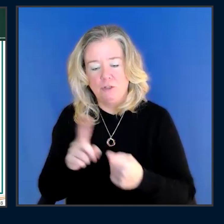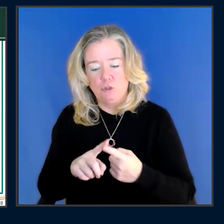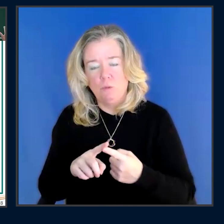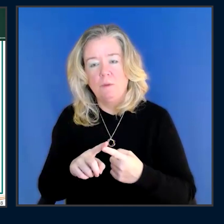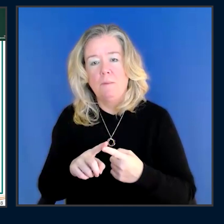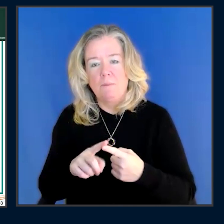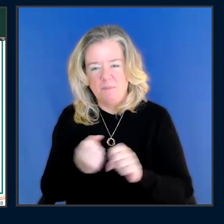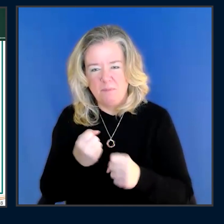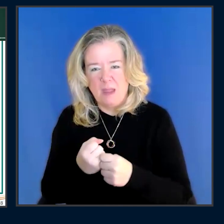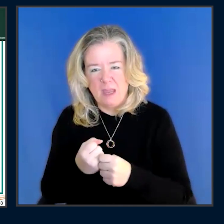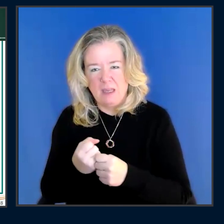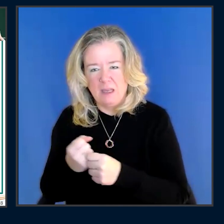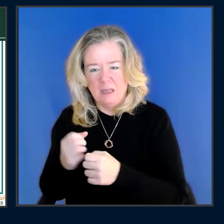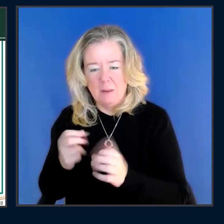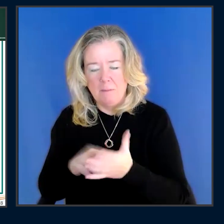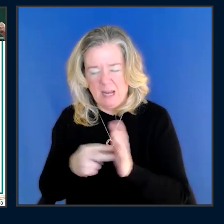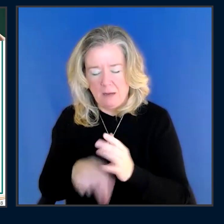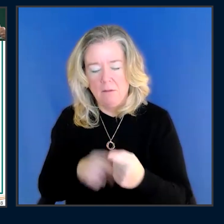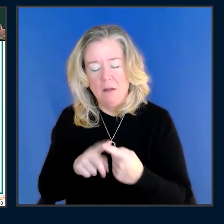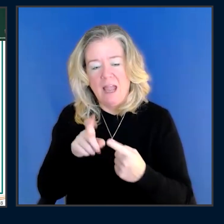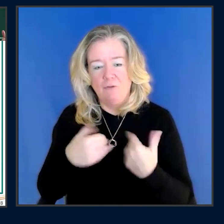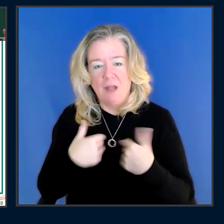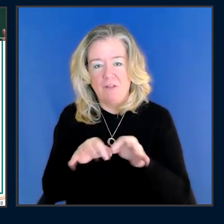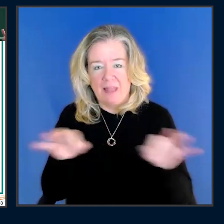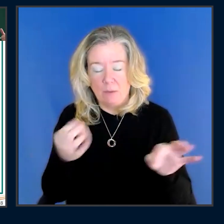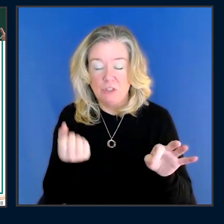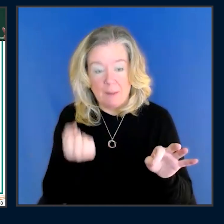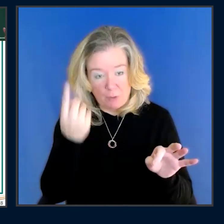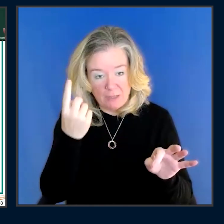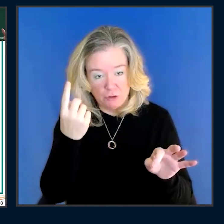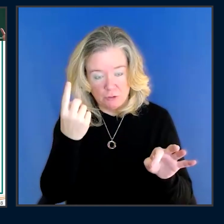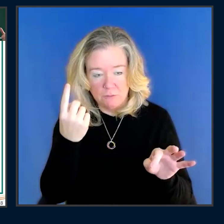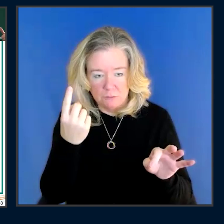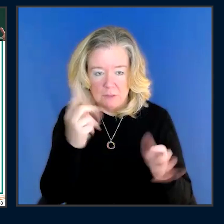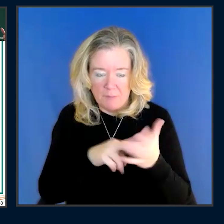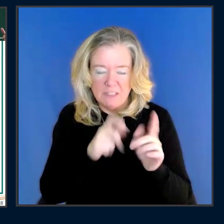to be able to make meaning, because reading is making meaning. They have to have language comprehension. That's all the vocab